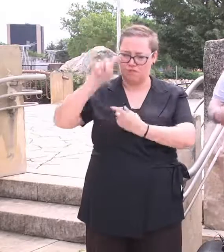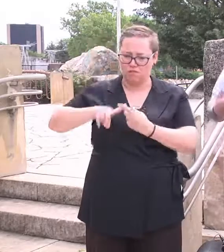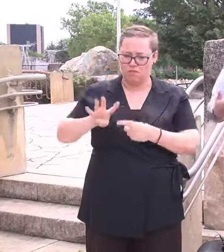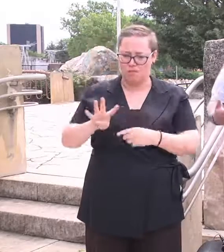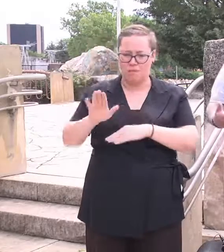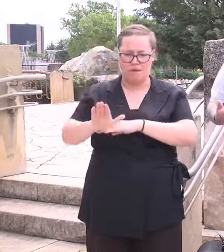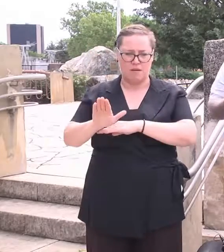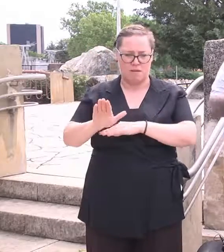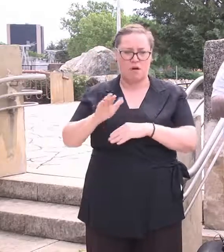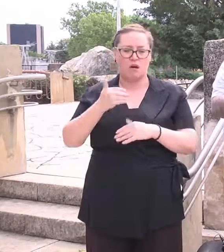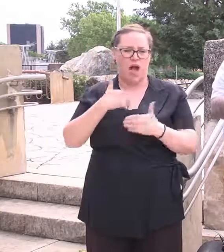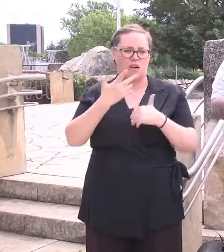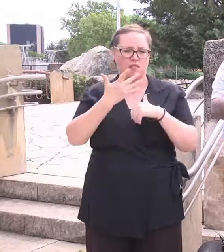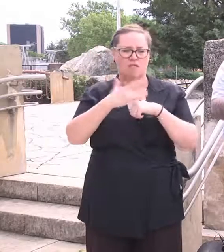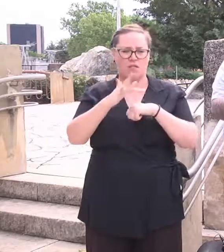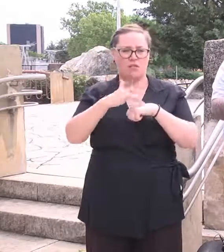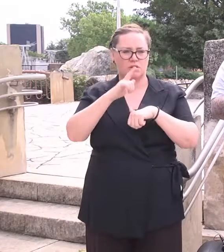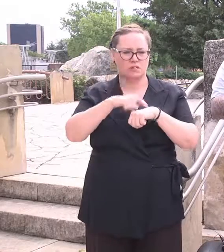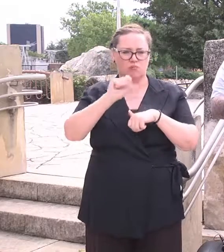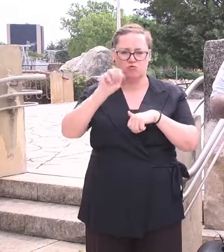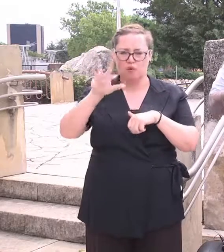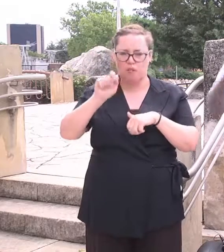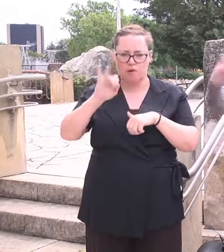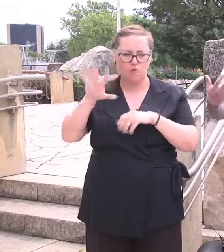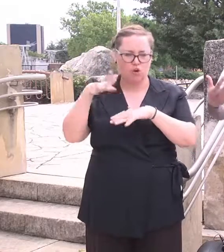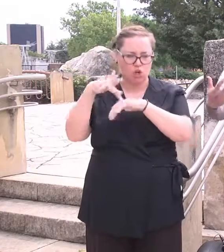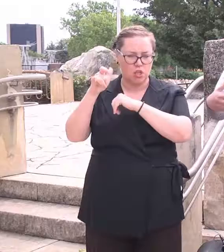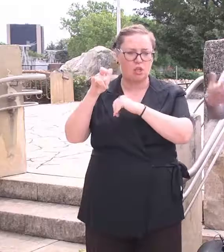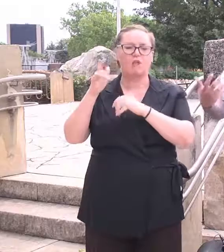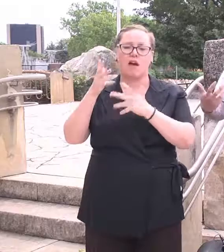times available so you can drop your child off early um and then times available where you can